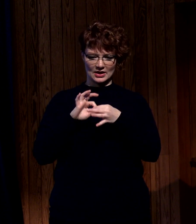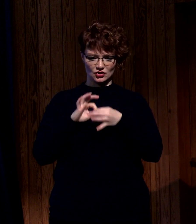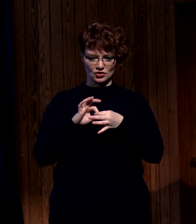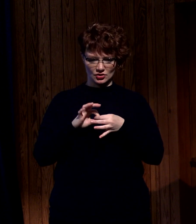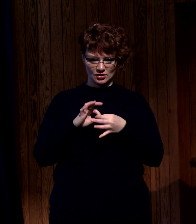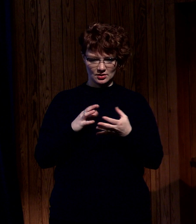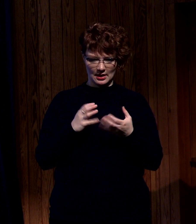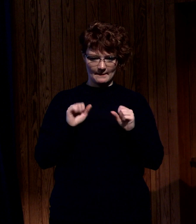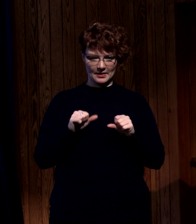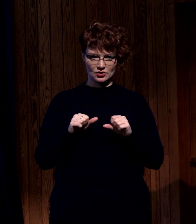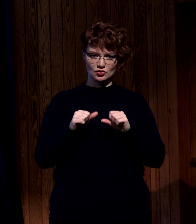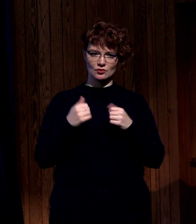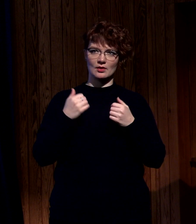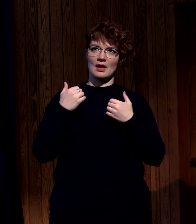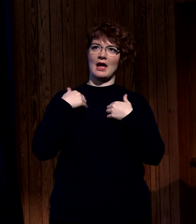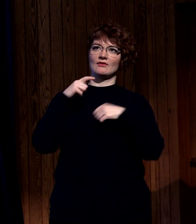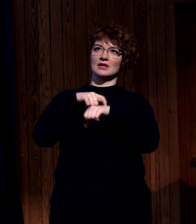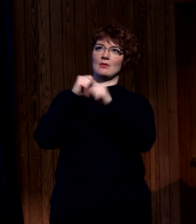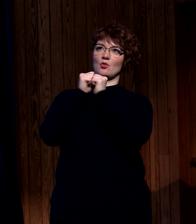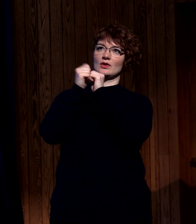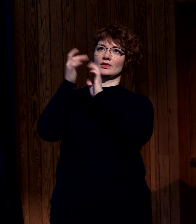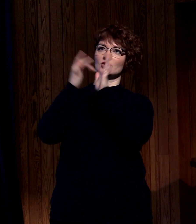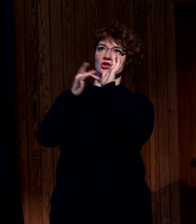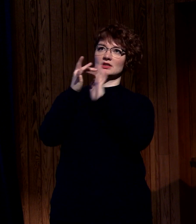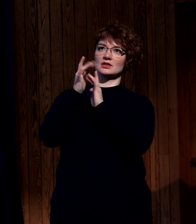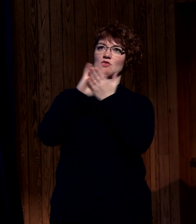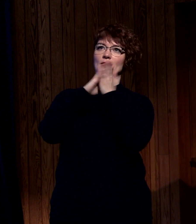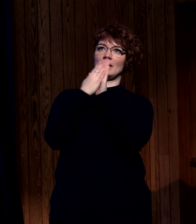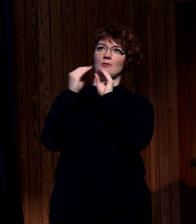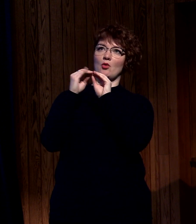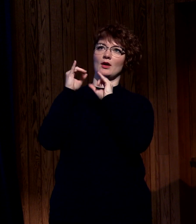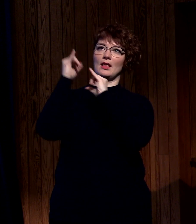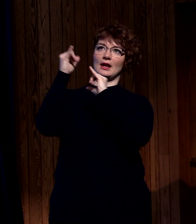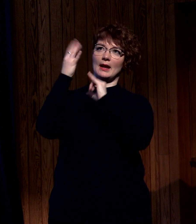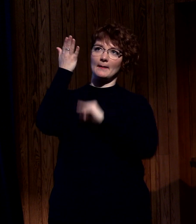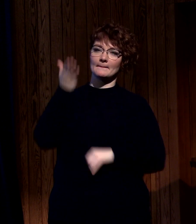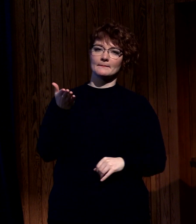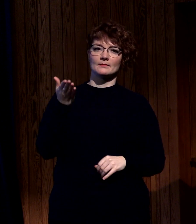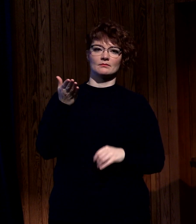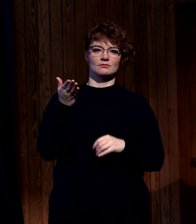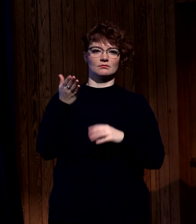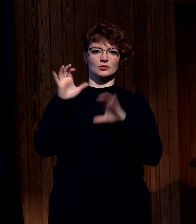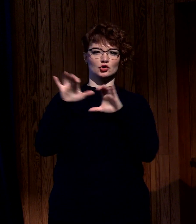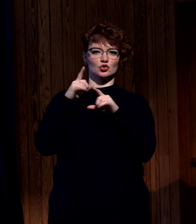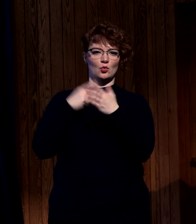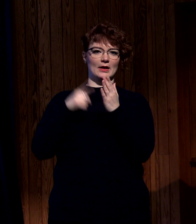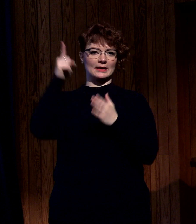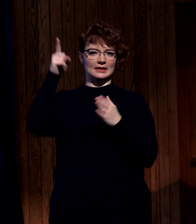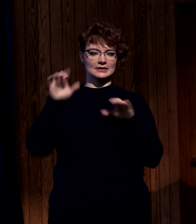us to be with Jesus, become like him, and do as he did. Now,